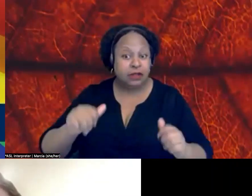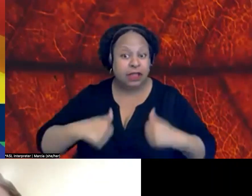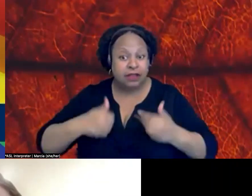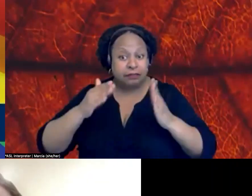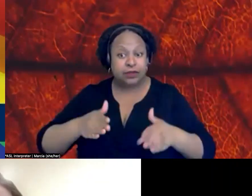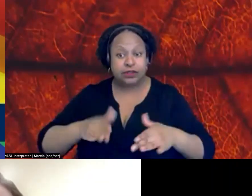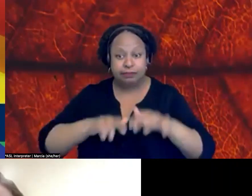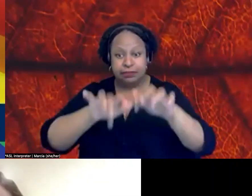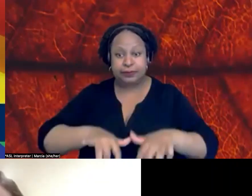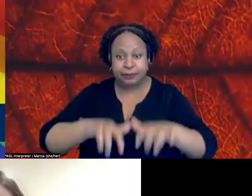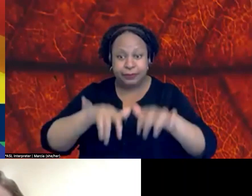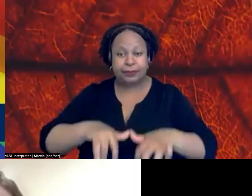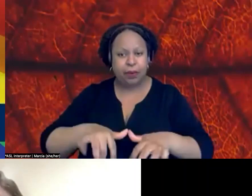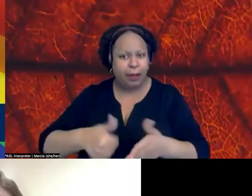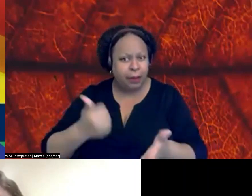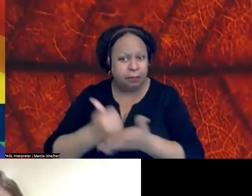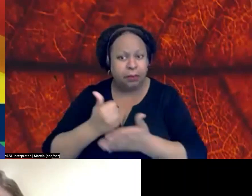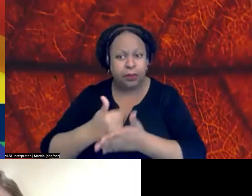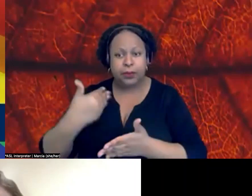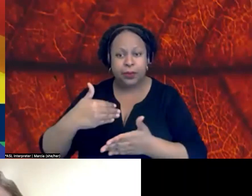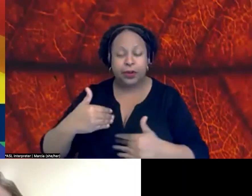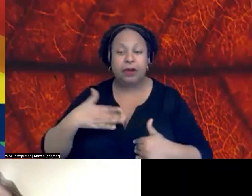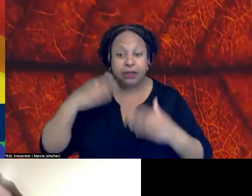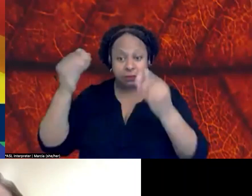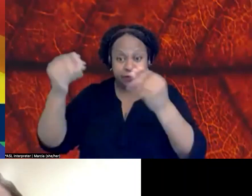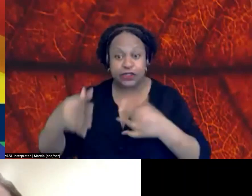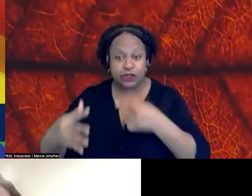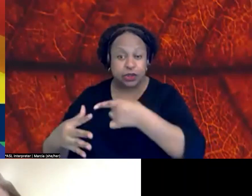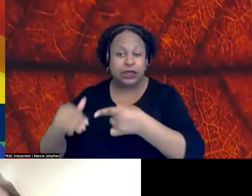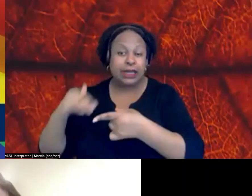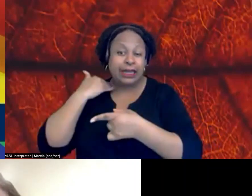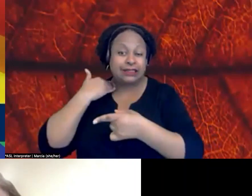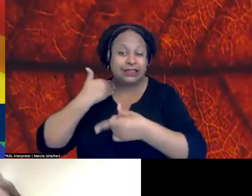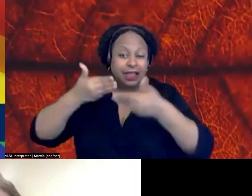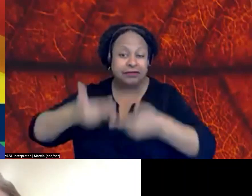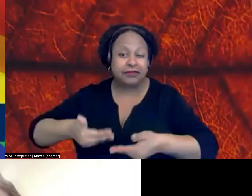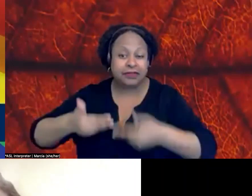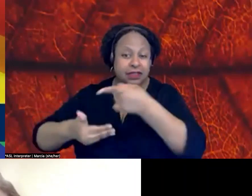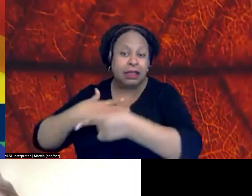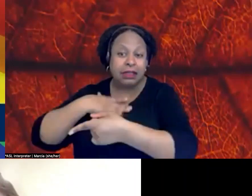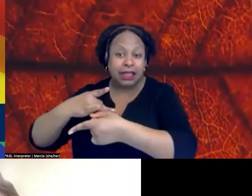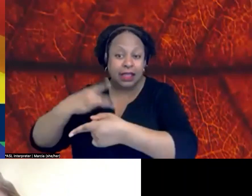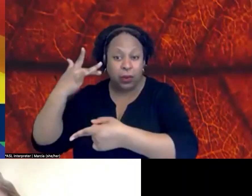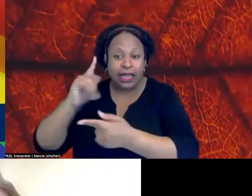My professor has a thick accent, always liked to get the transcript afterwards